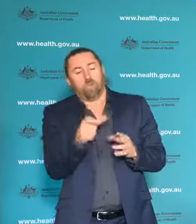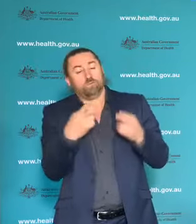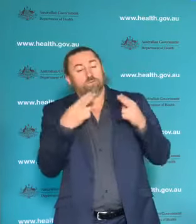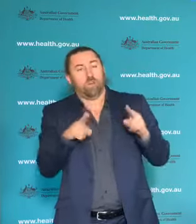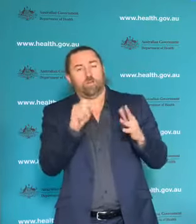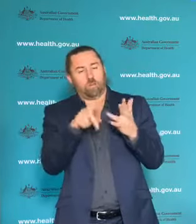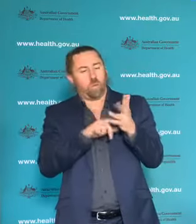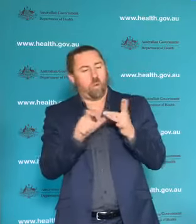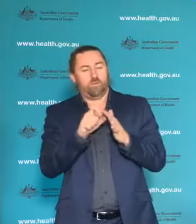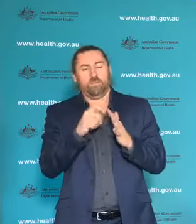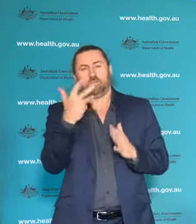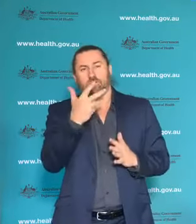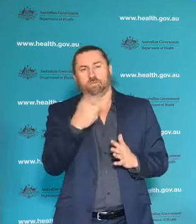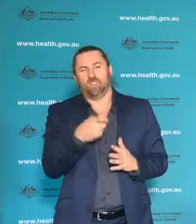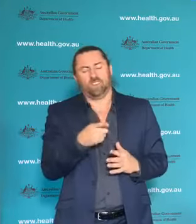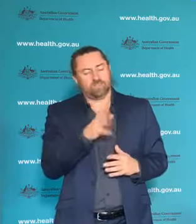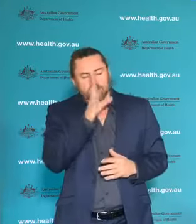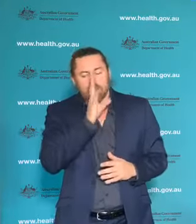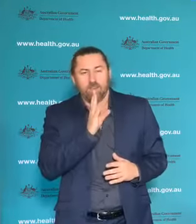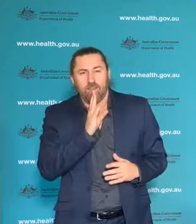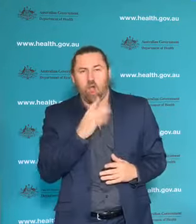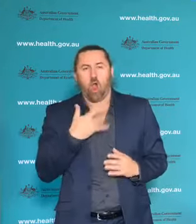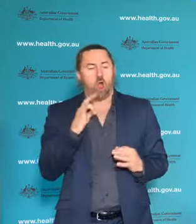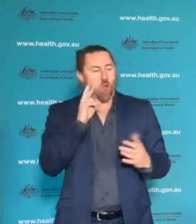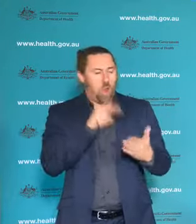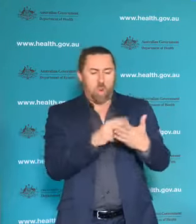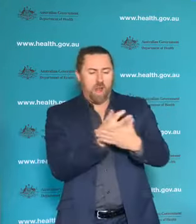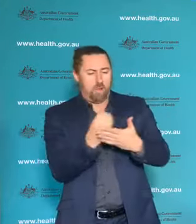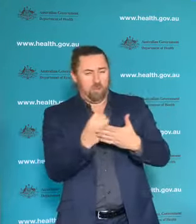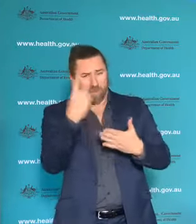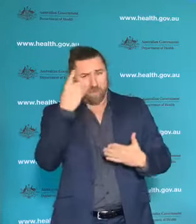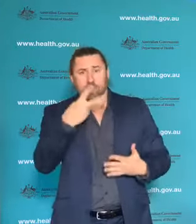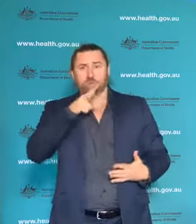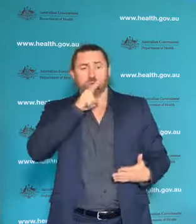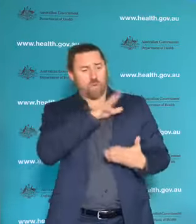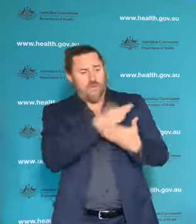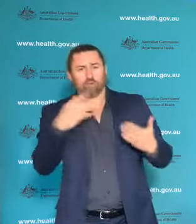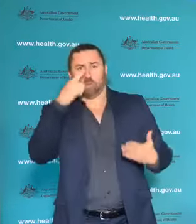and these are real people not statistics. The first death in Australia from COVID-19